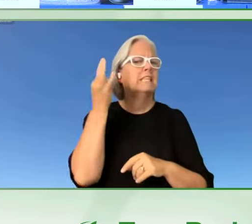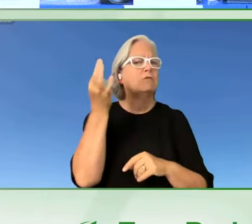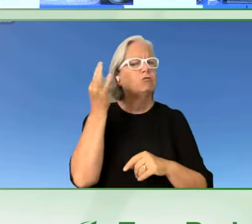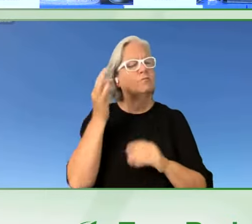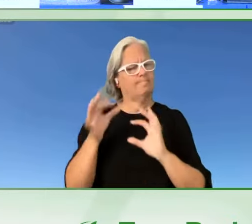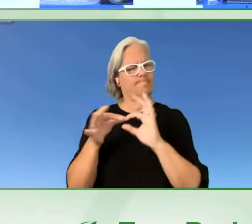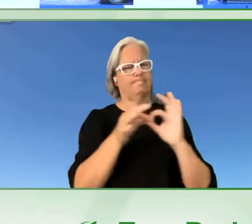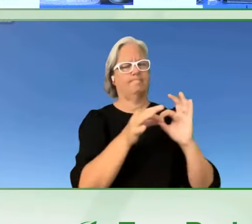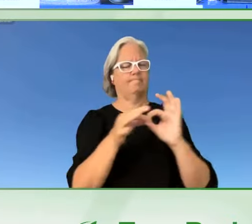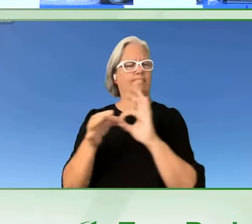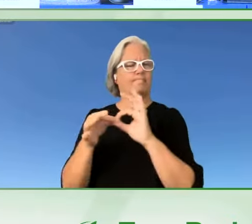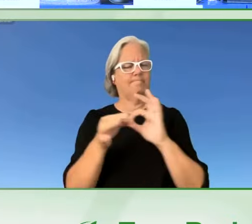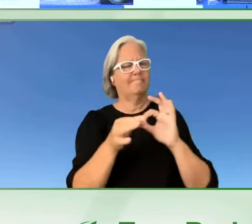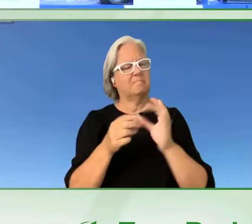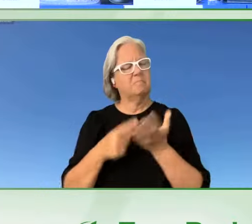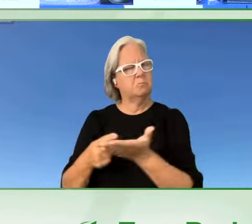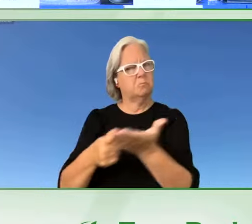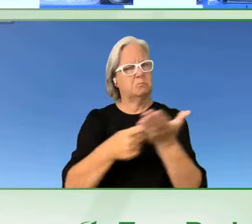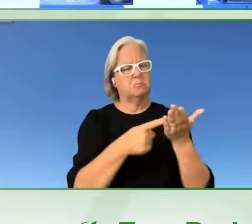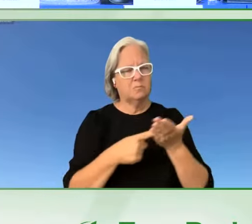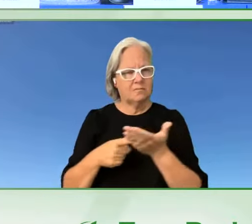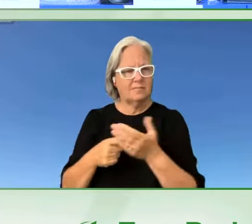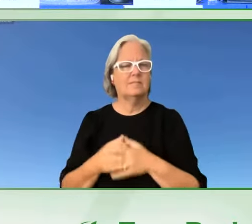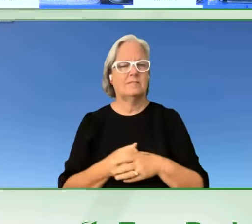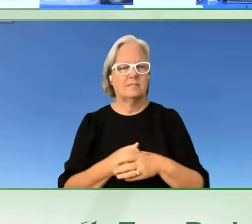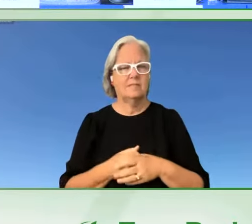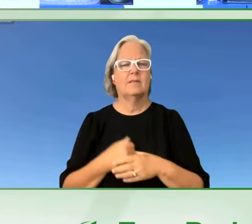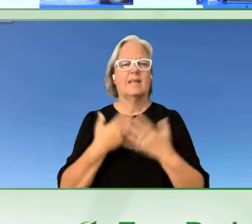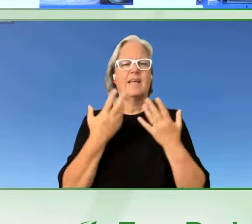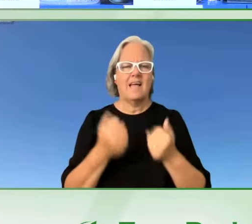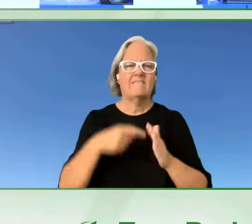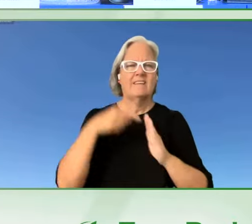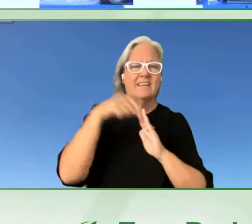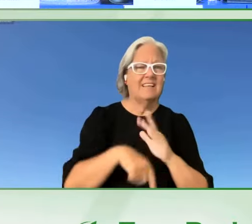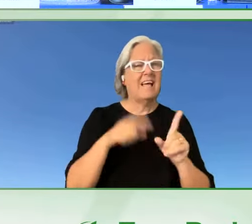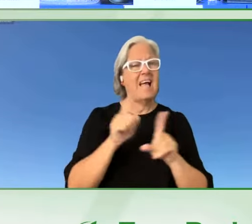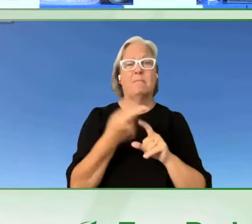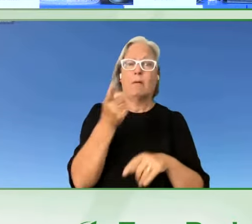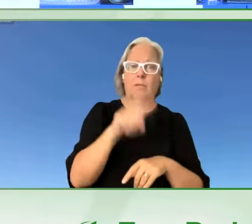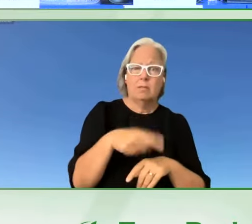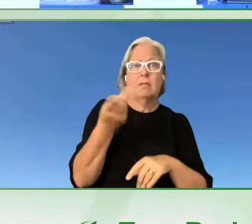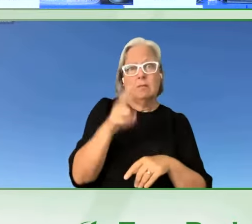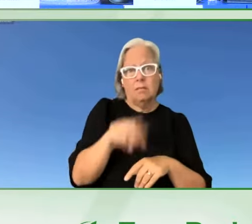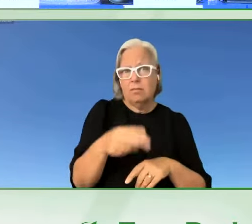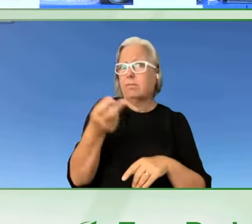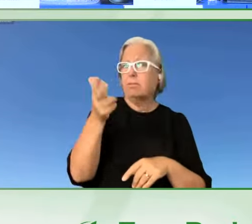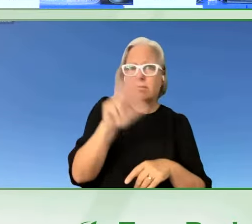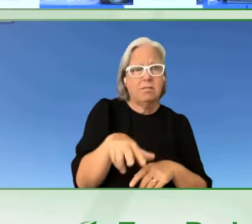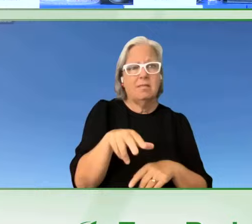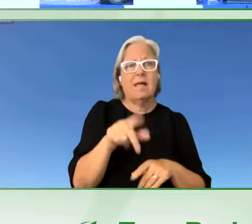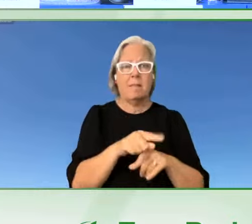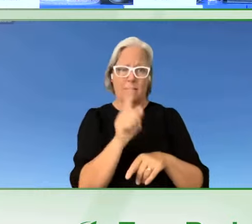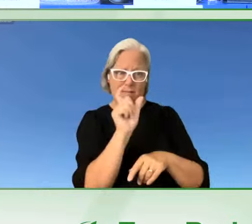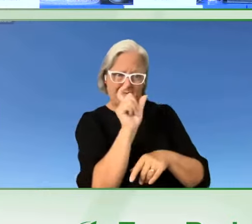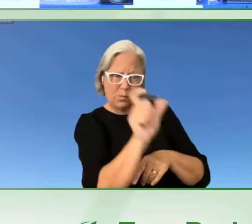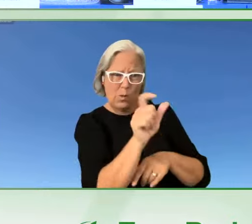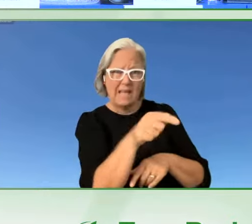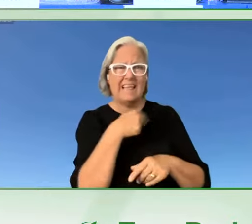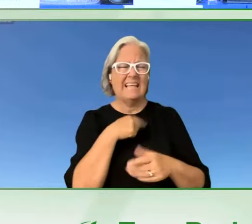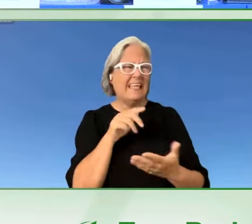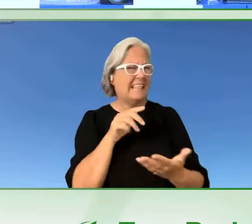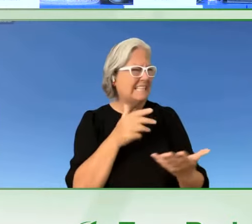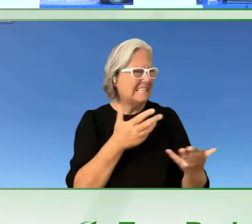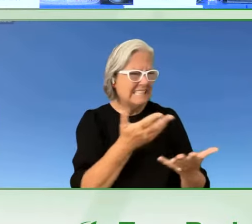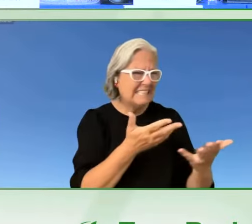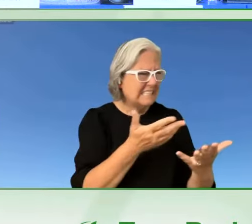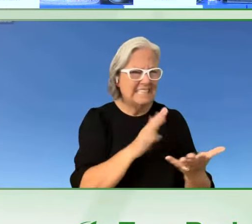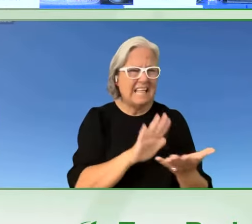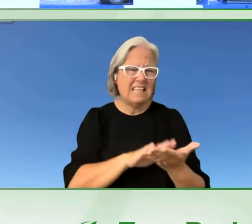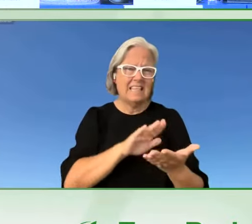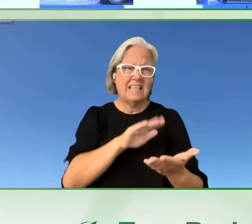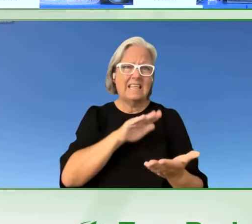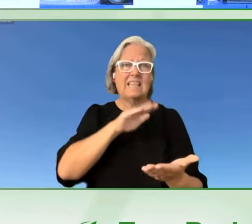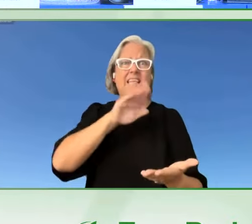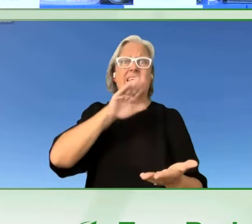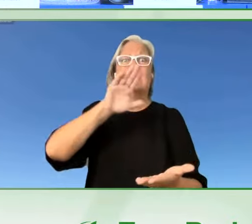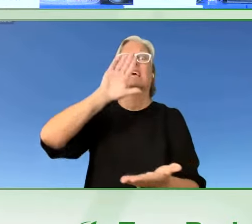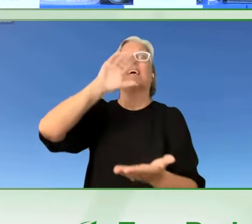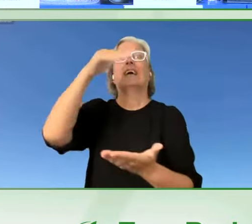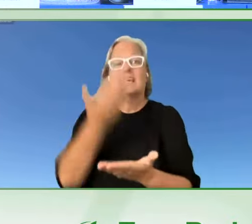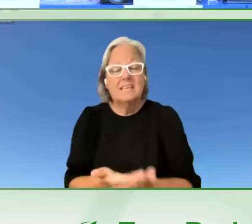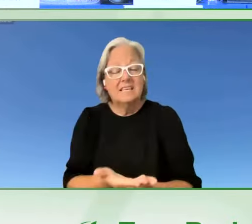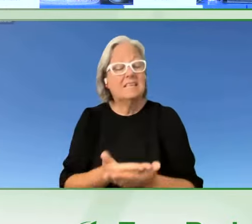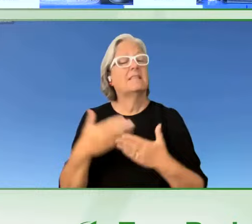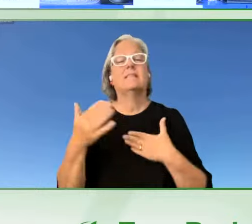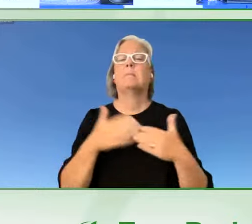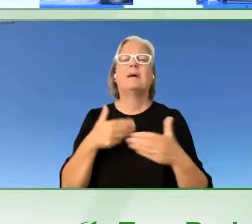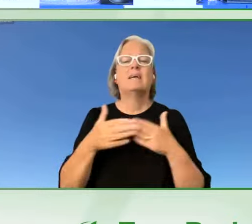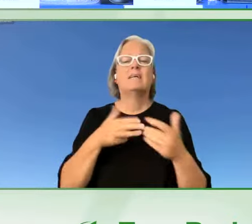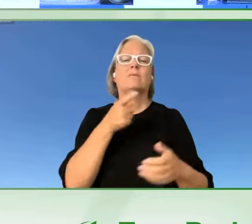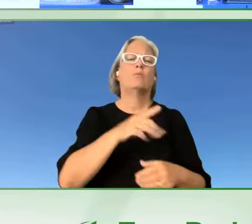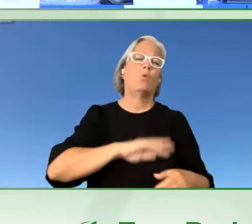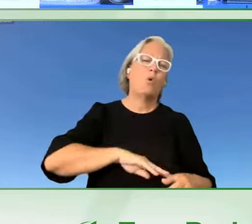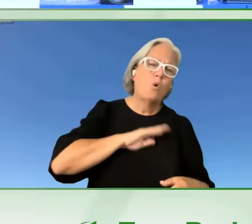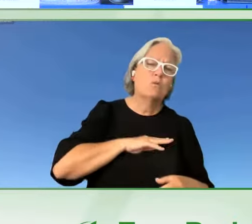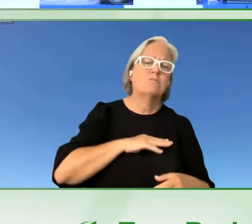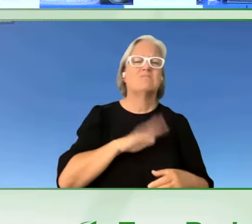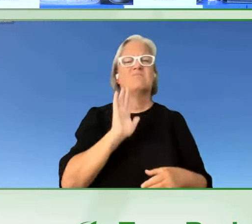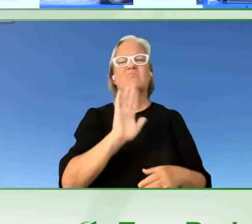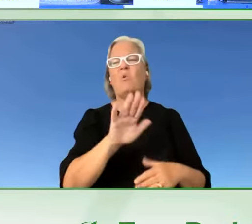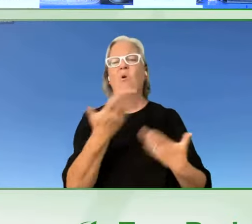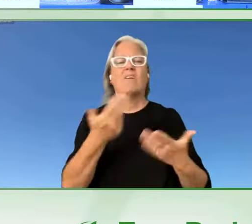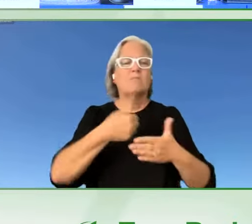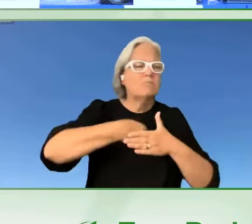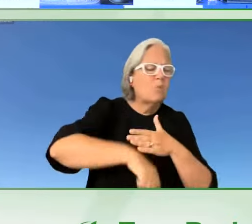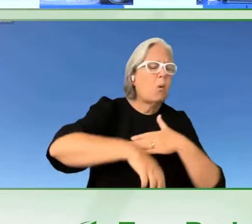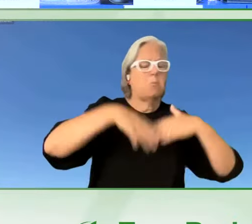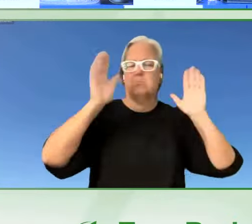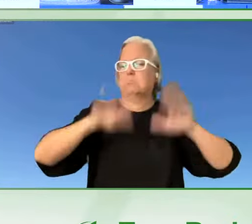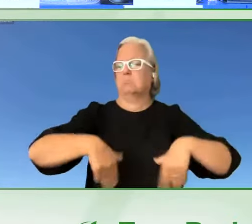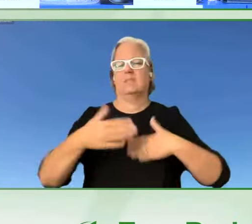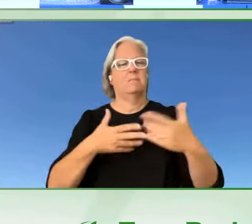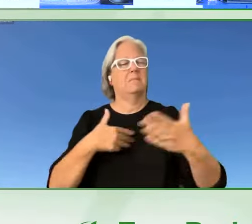Some of our results indicate that children's perceptions of disabilities have significantly